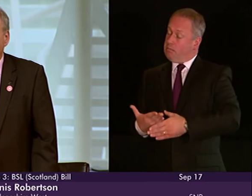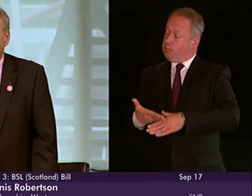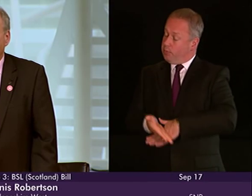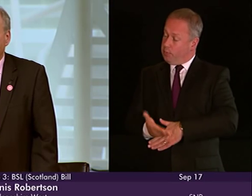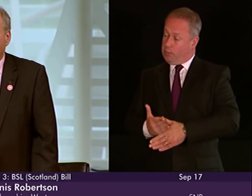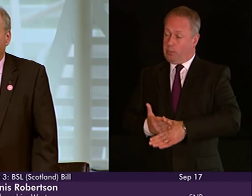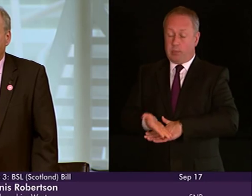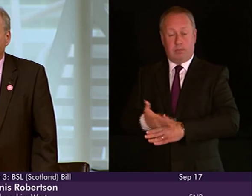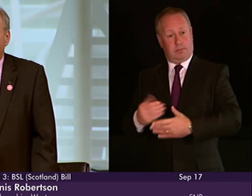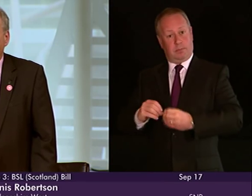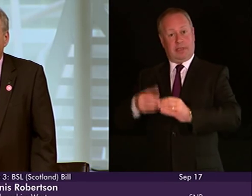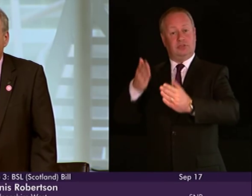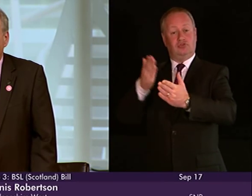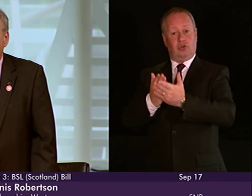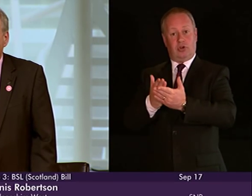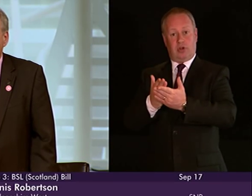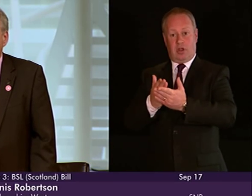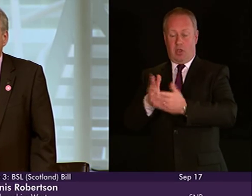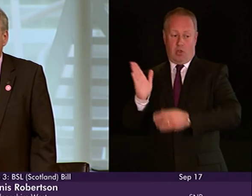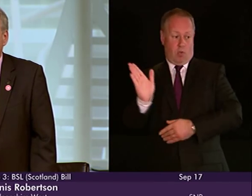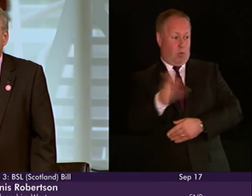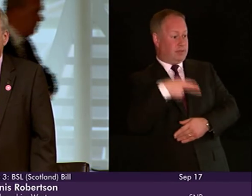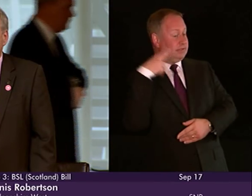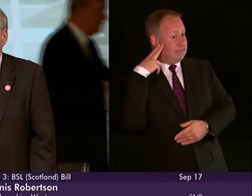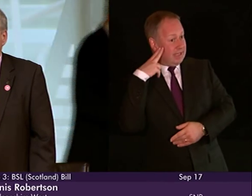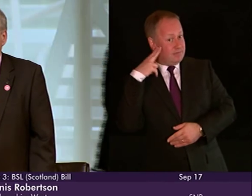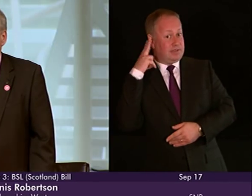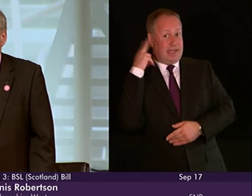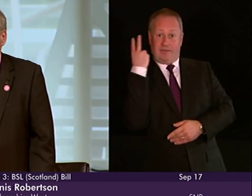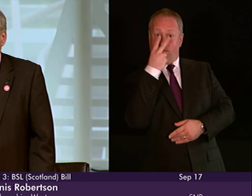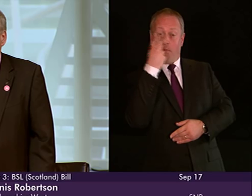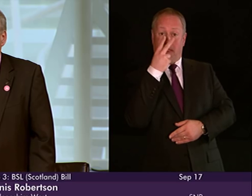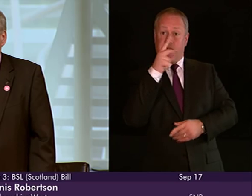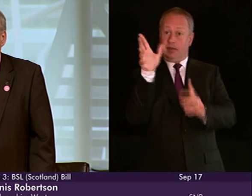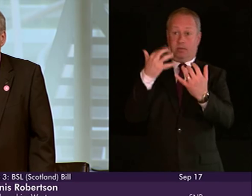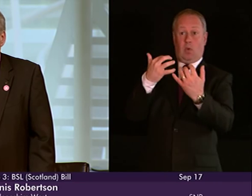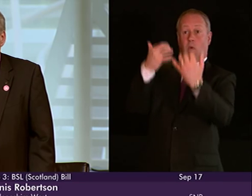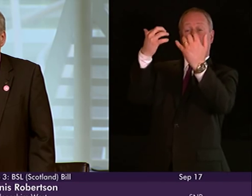to ensure that all the deaf and deafblind people in the gallery and the overspill area